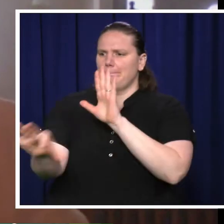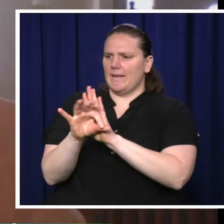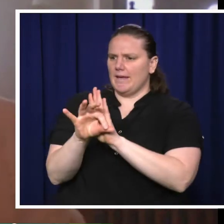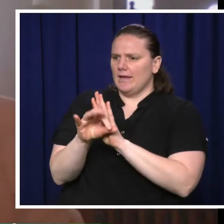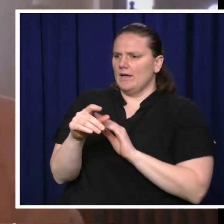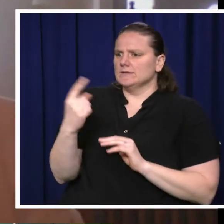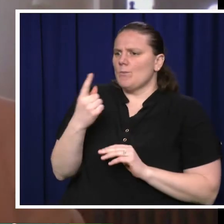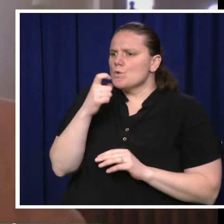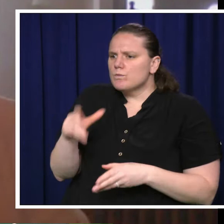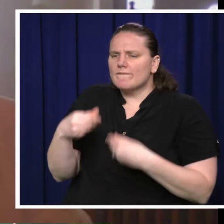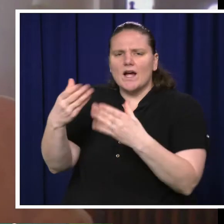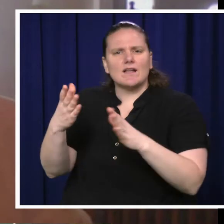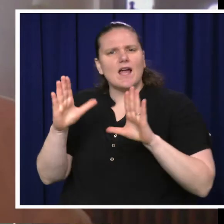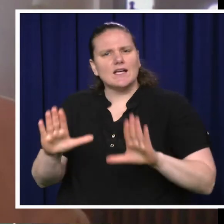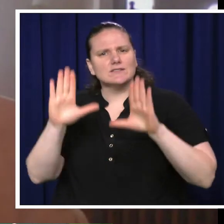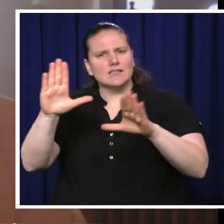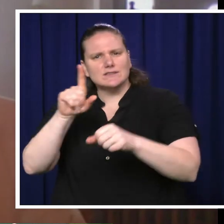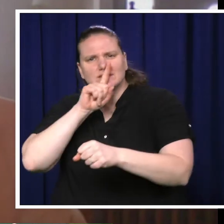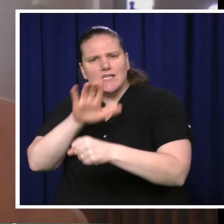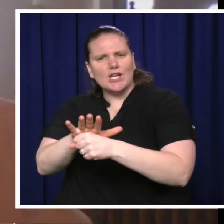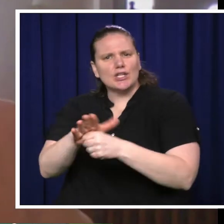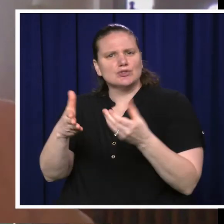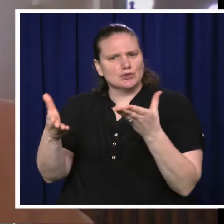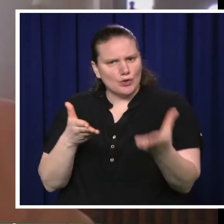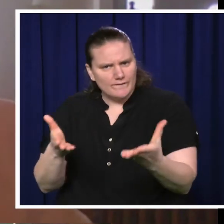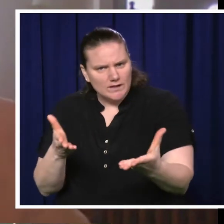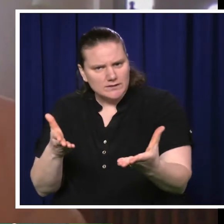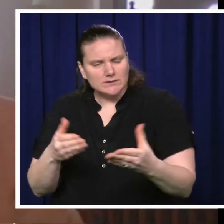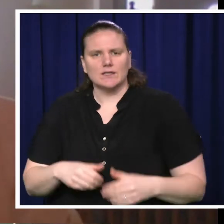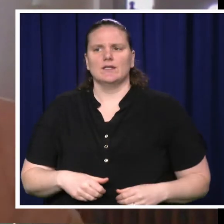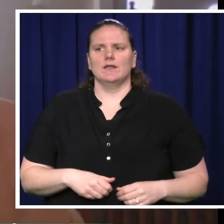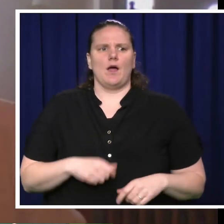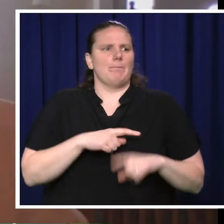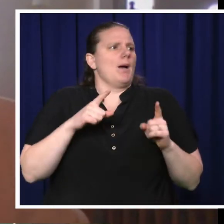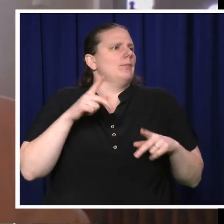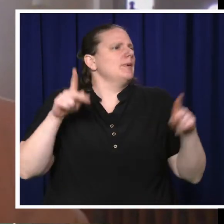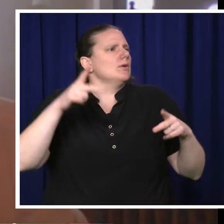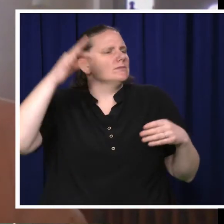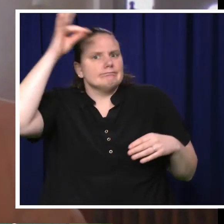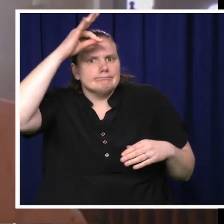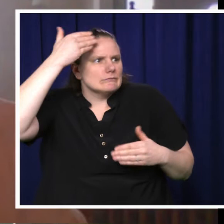people of Clark County with someone who has been providing them with excellent and dedicated service, but who is